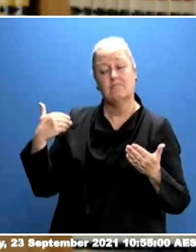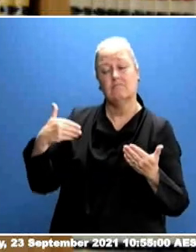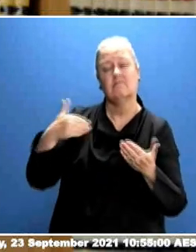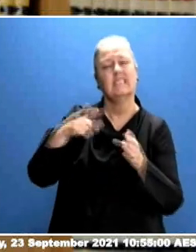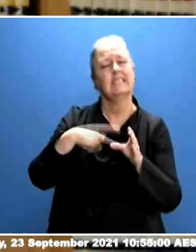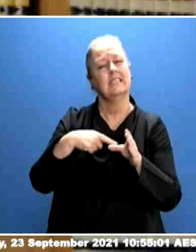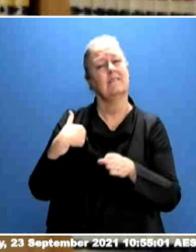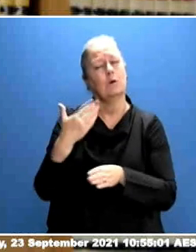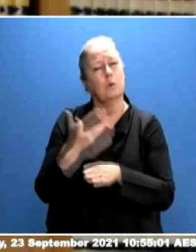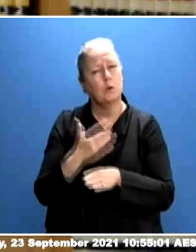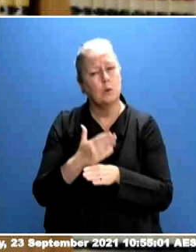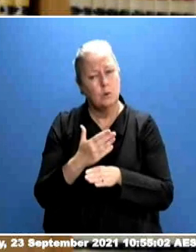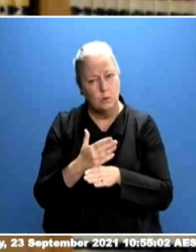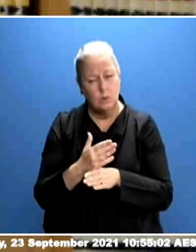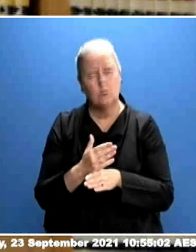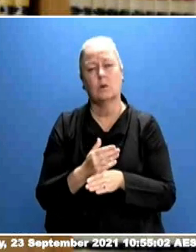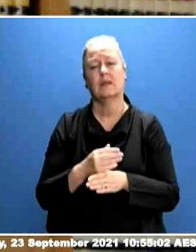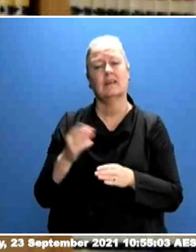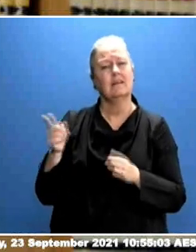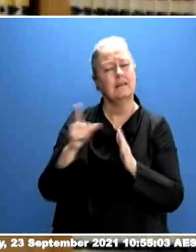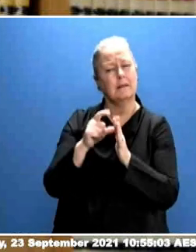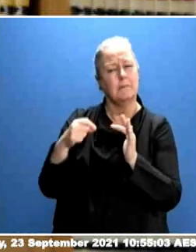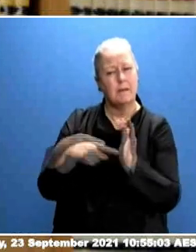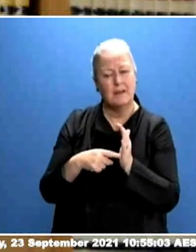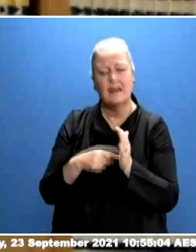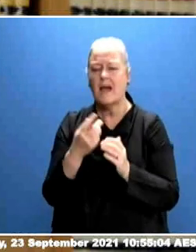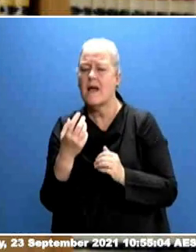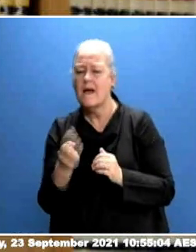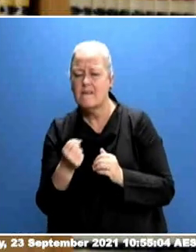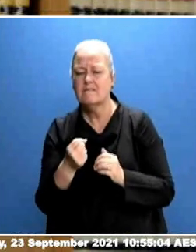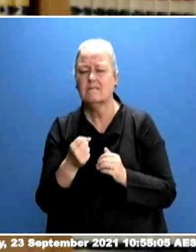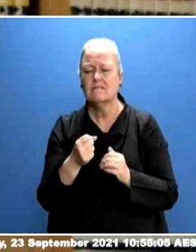has developed bespoke models for a couple of children in order to best support them in the community,